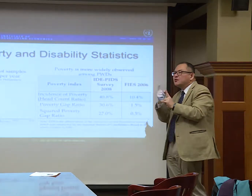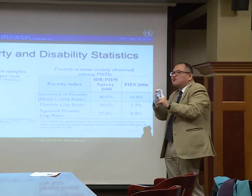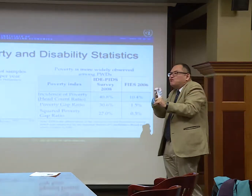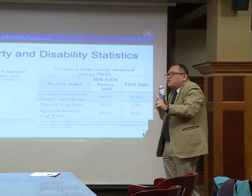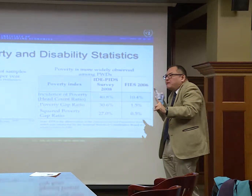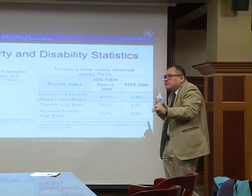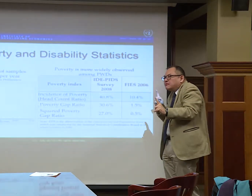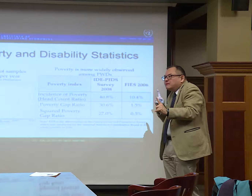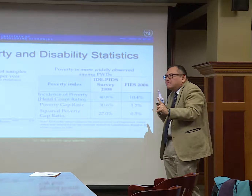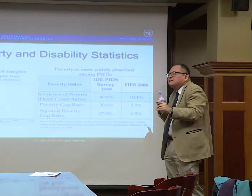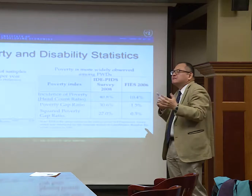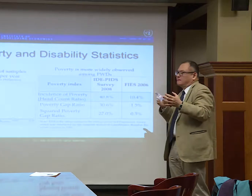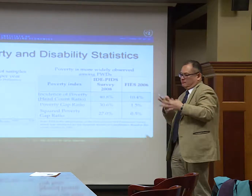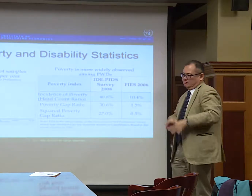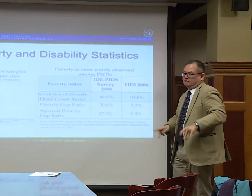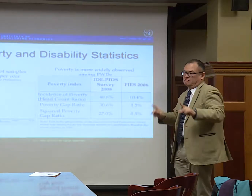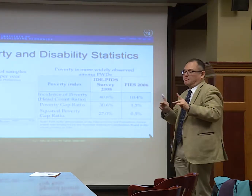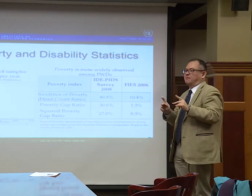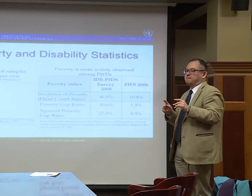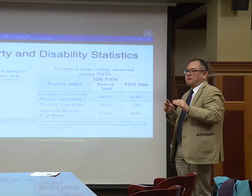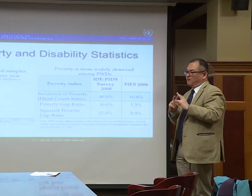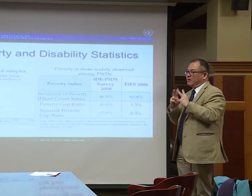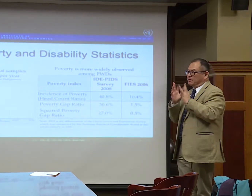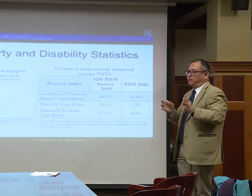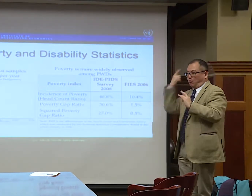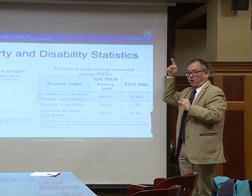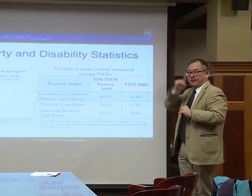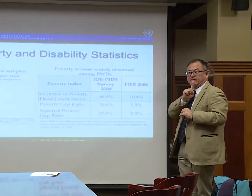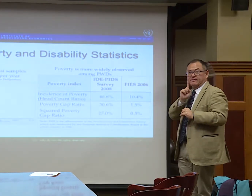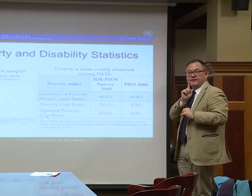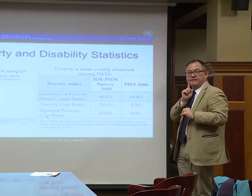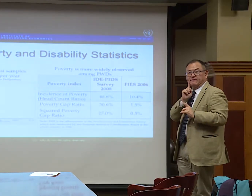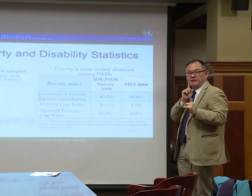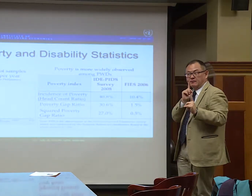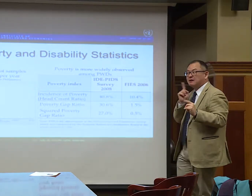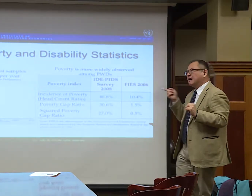It's very important for Deaf individuals to have a good interpreter,